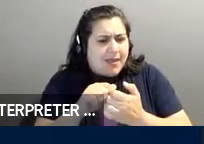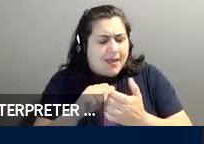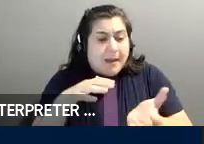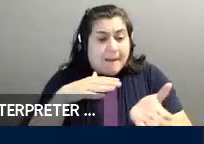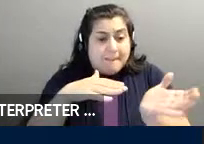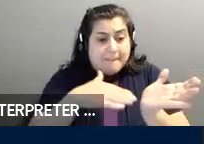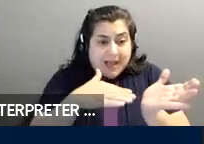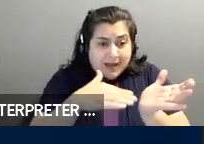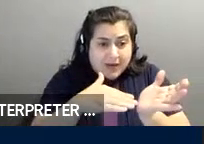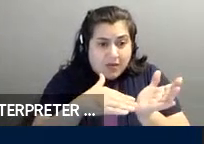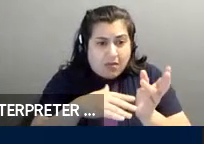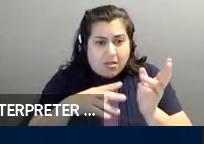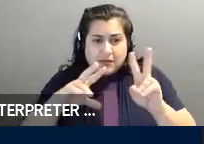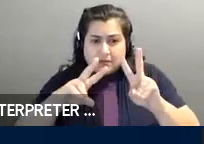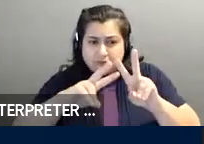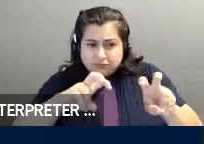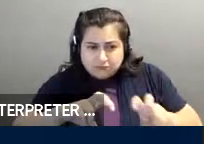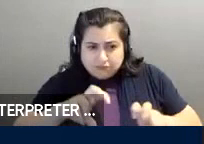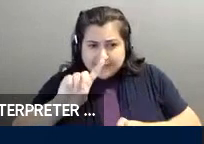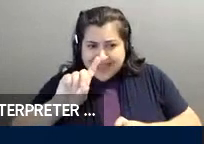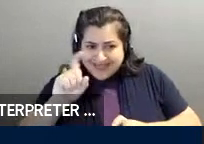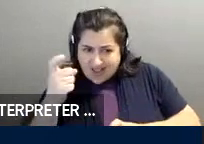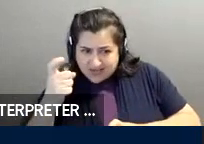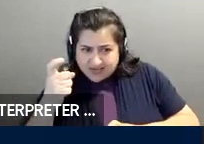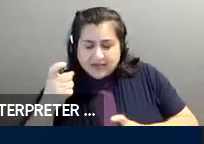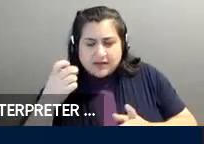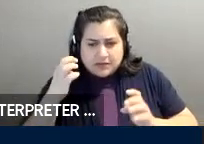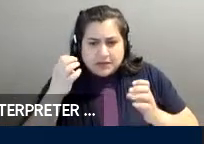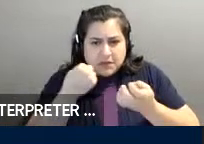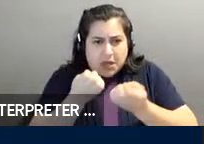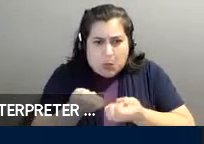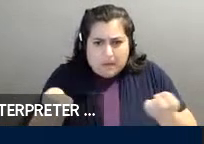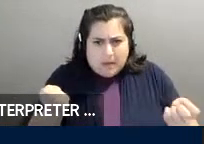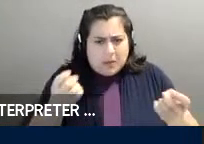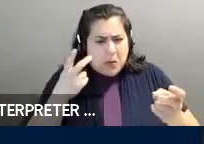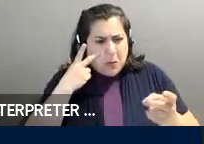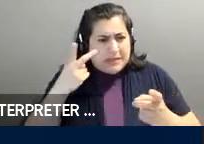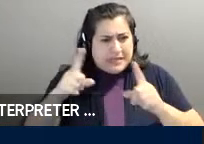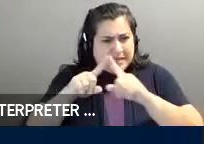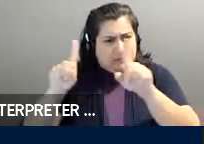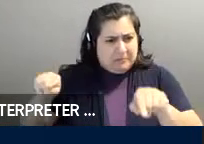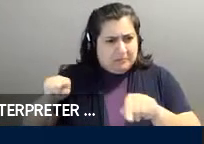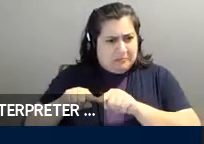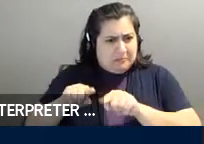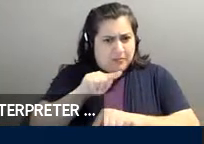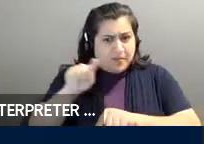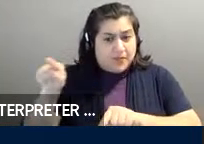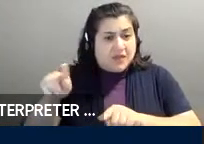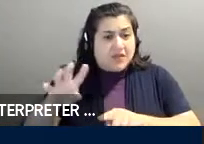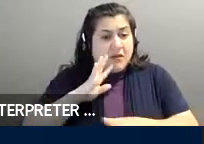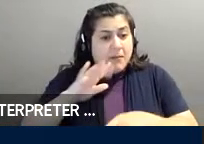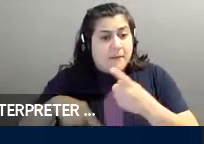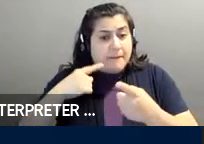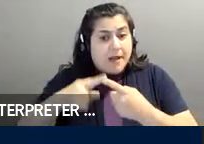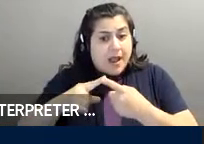So, as we note here on the slide, section 510 of the Rehabilitation Act, that gave the